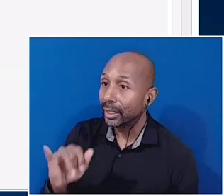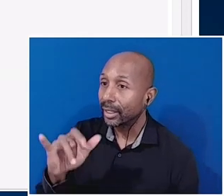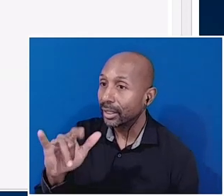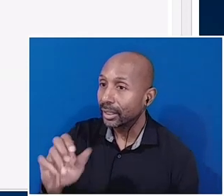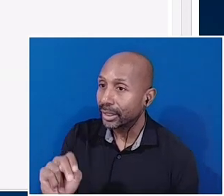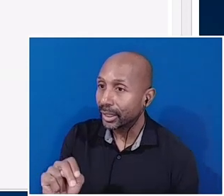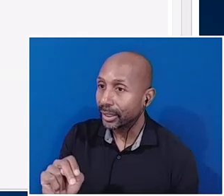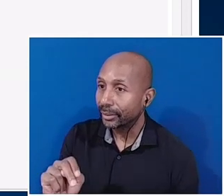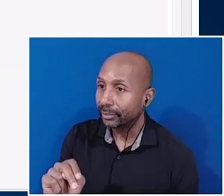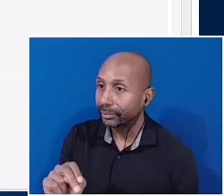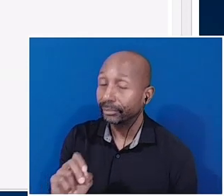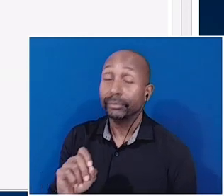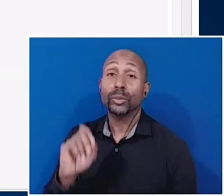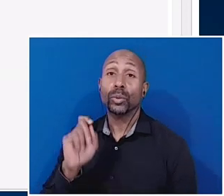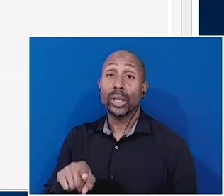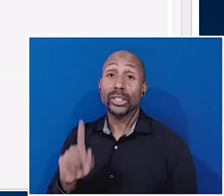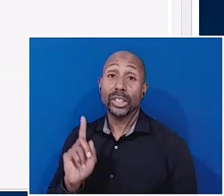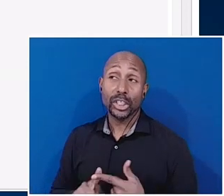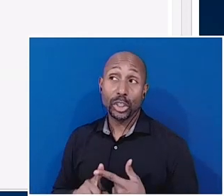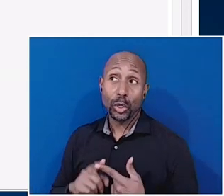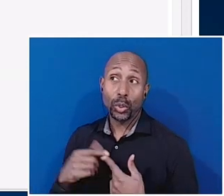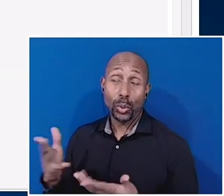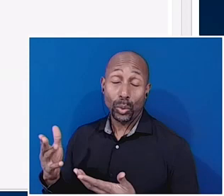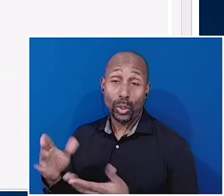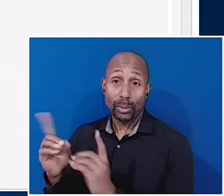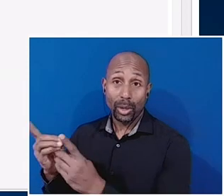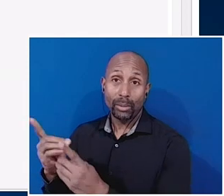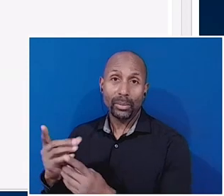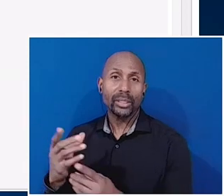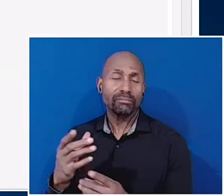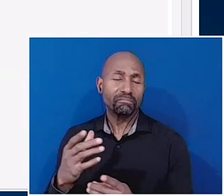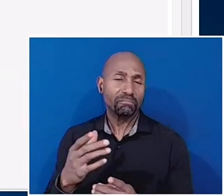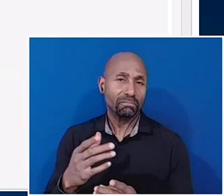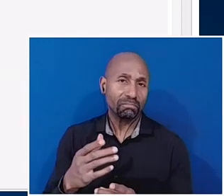in terms of and a little bit she got to this, I think. But the Department's